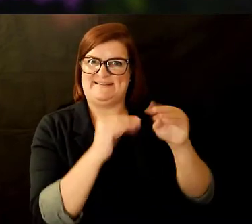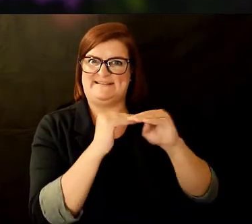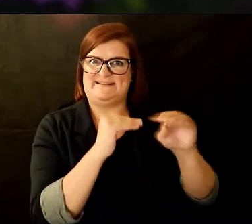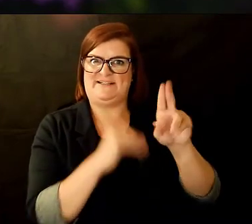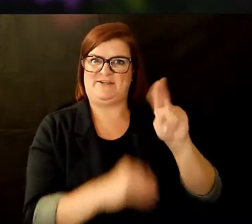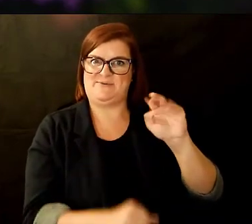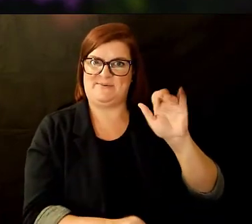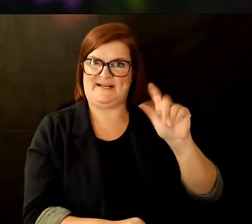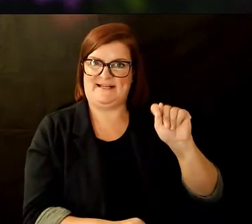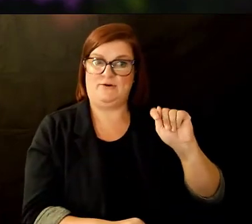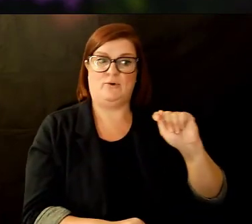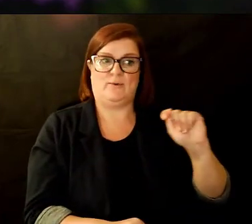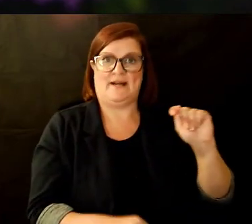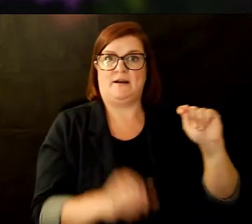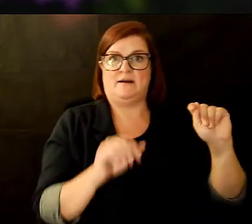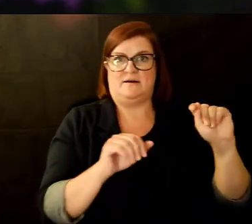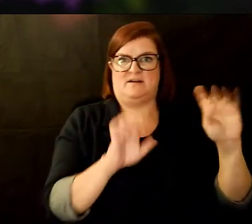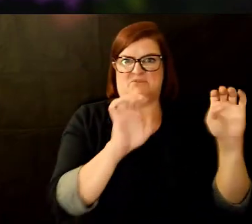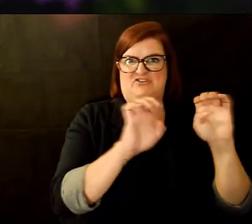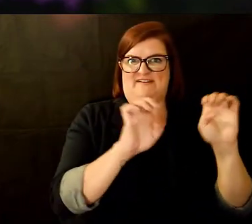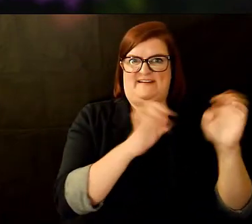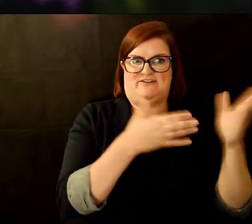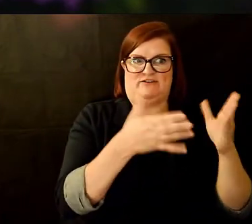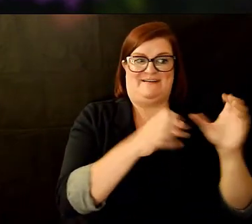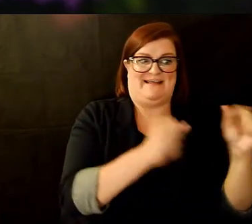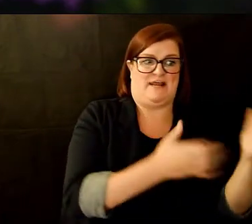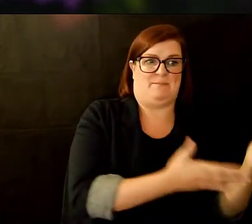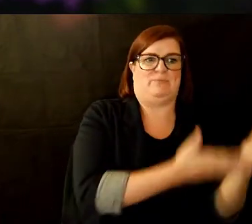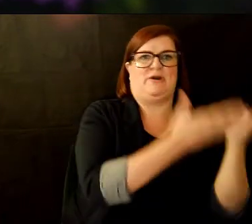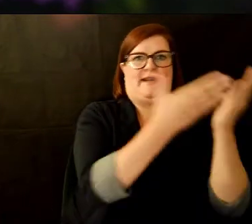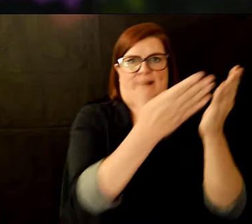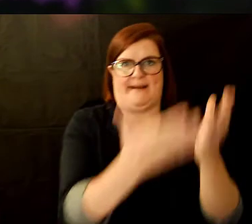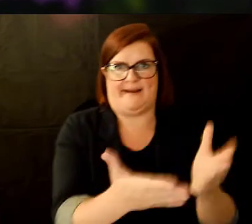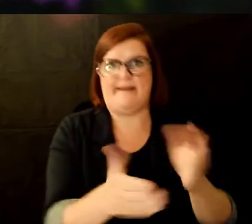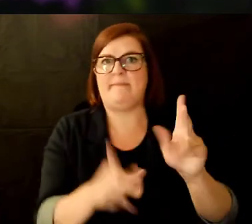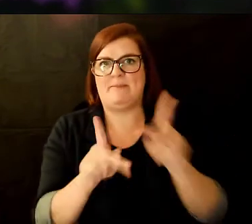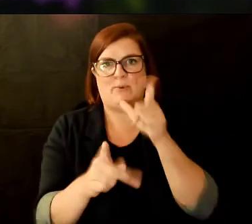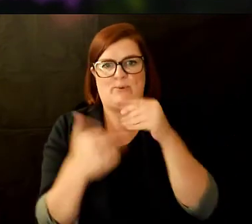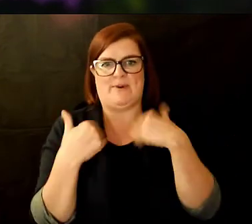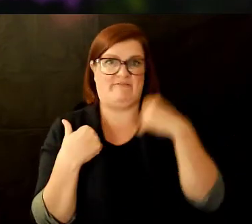where first responders can take people that are dealing with a mental health issue